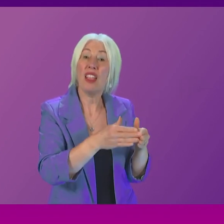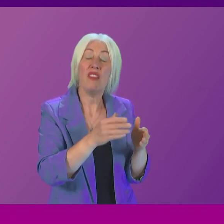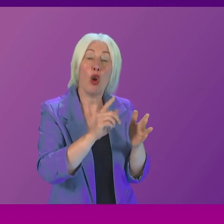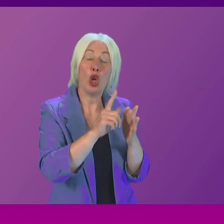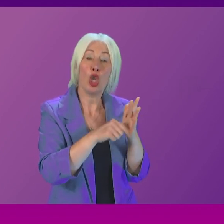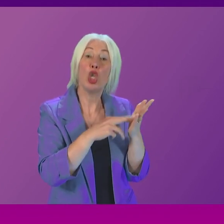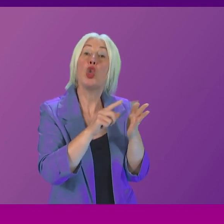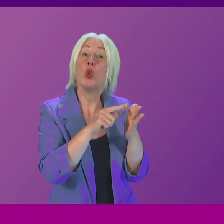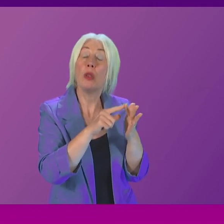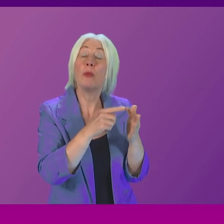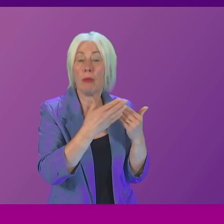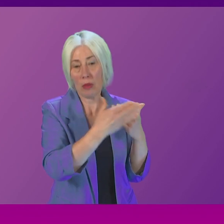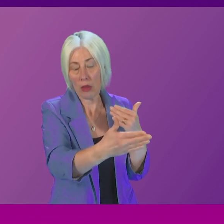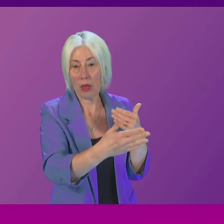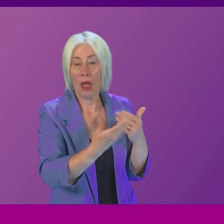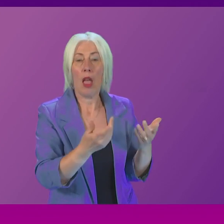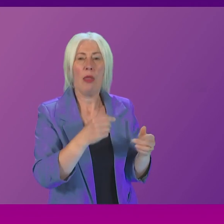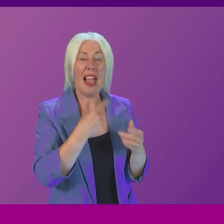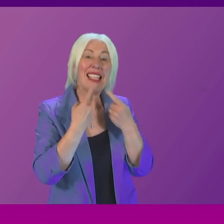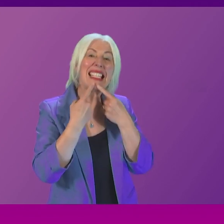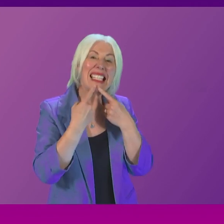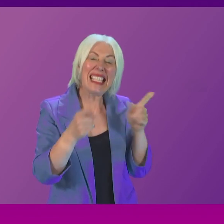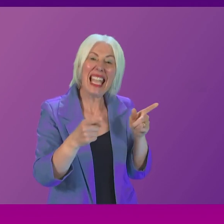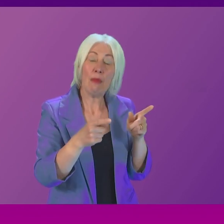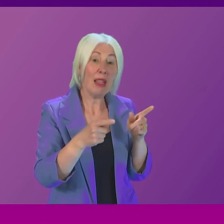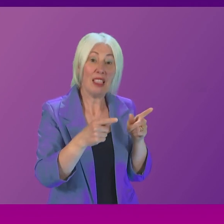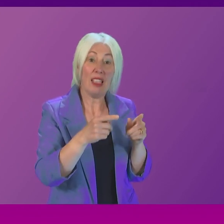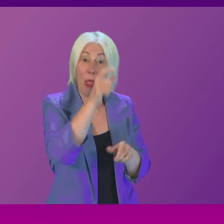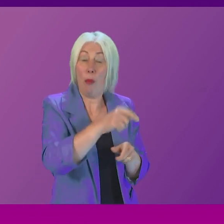In a statement that could only have been written a long way from South Uist, customers were